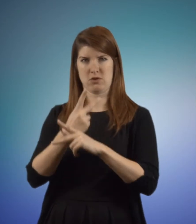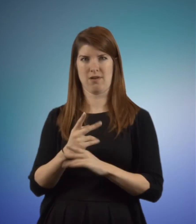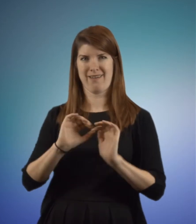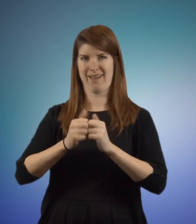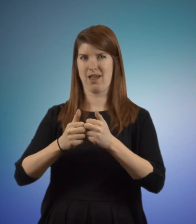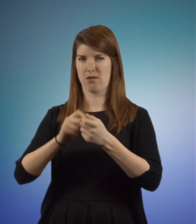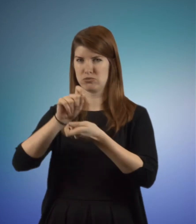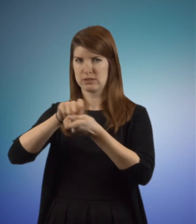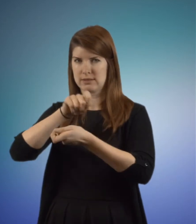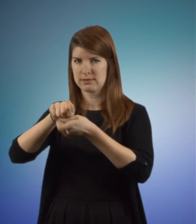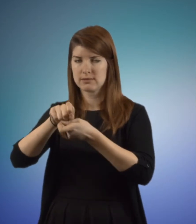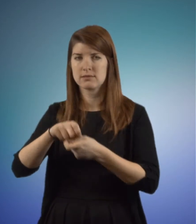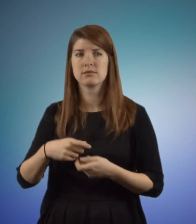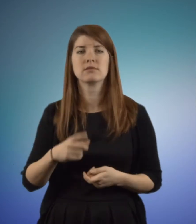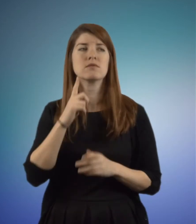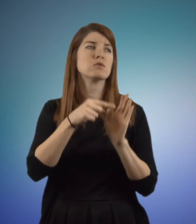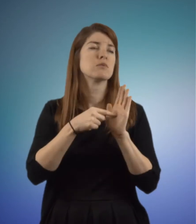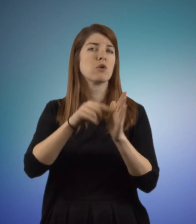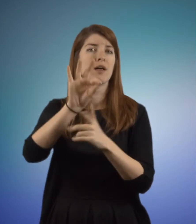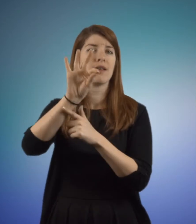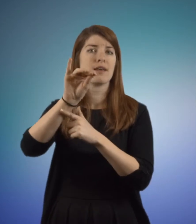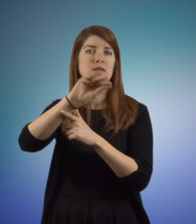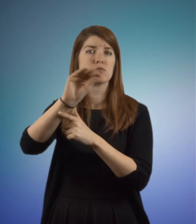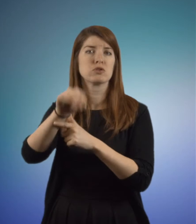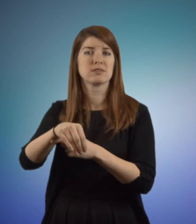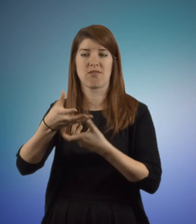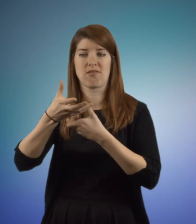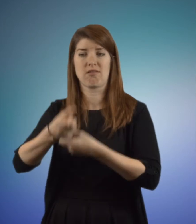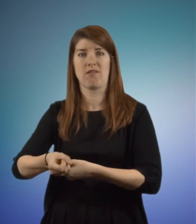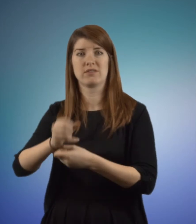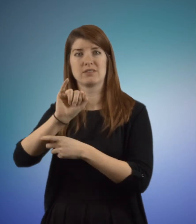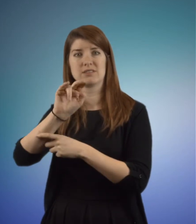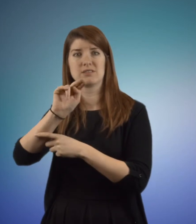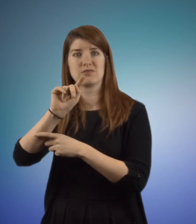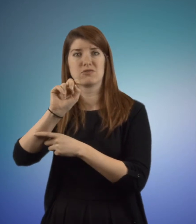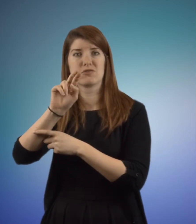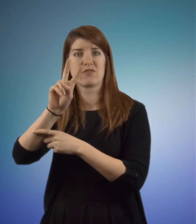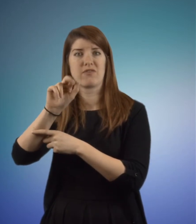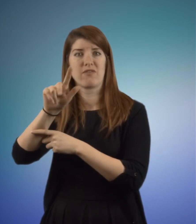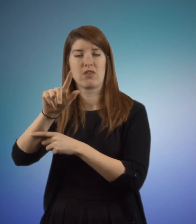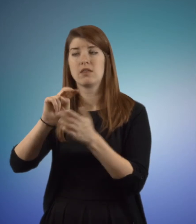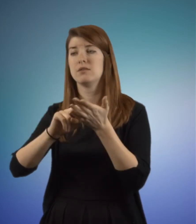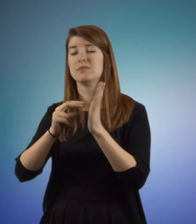A 90% confidence interval means that 90% of the time, persons with this score will fall